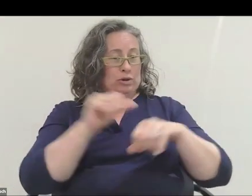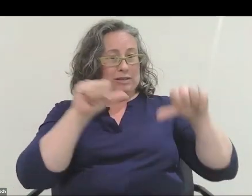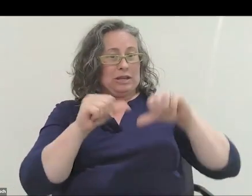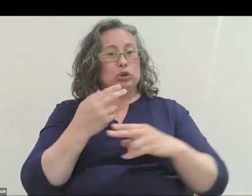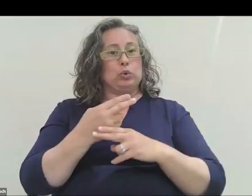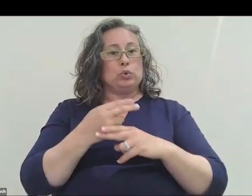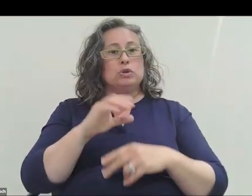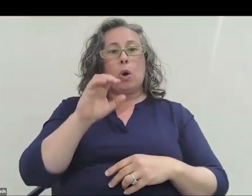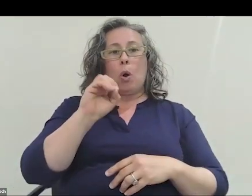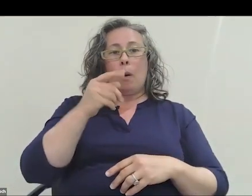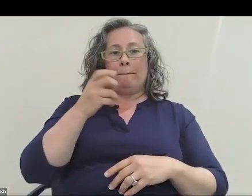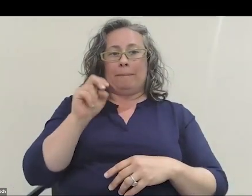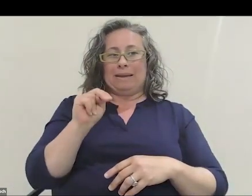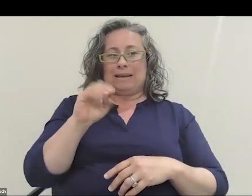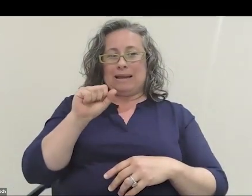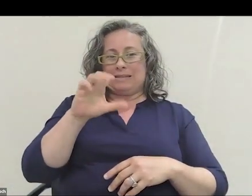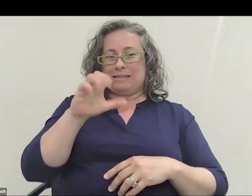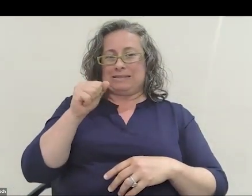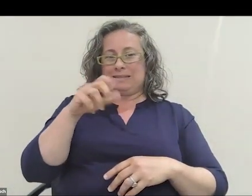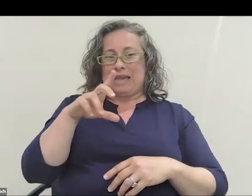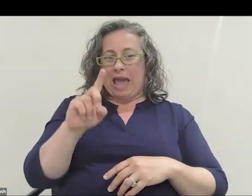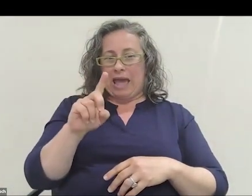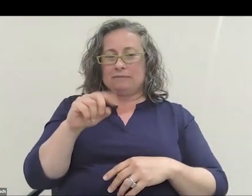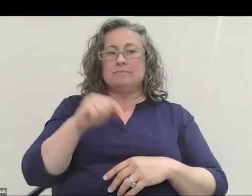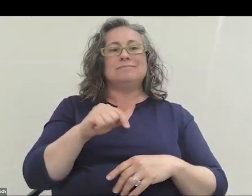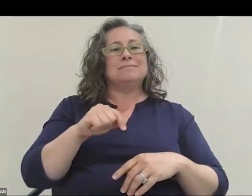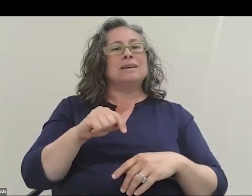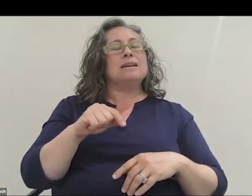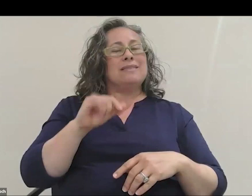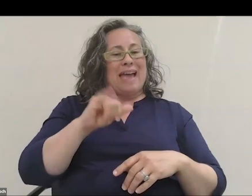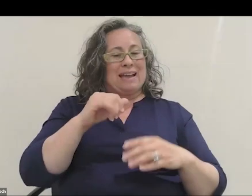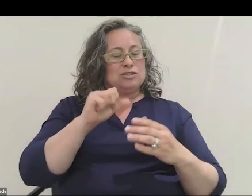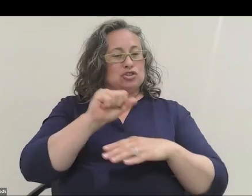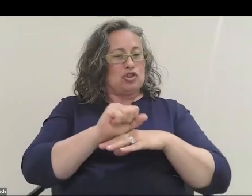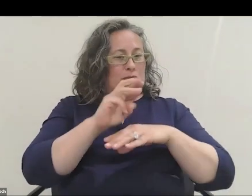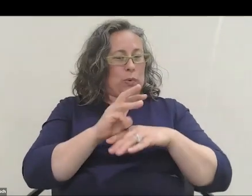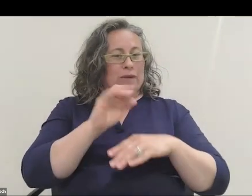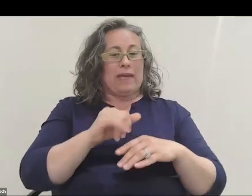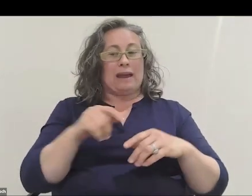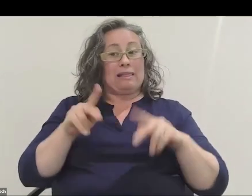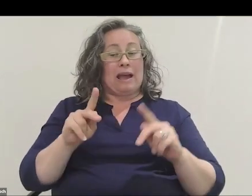That's a screen reader accessible design software that allows blind students to be able to use code